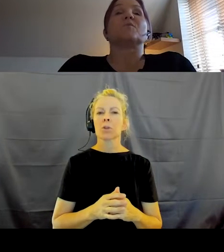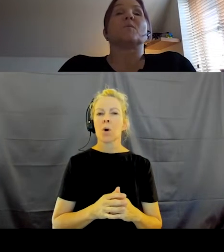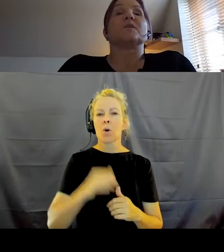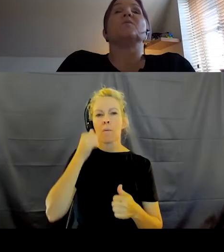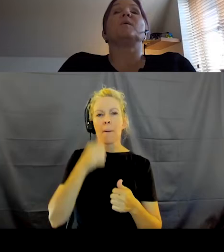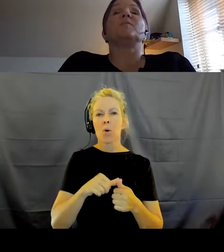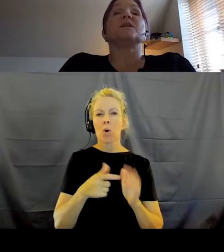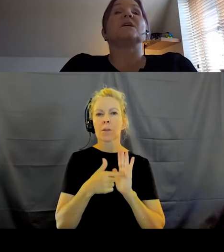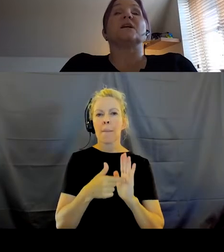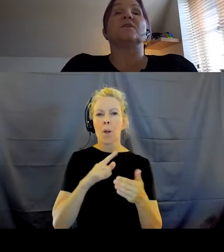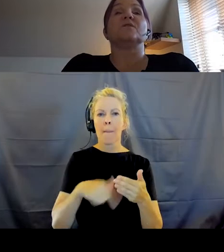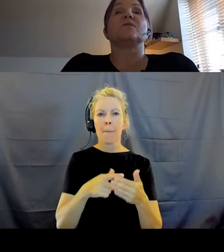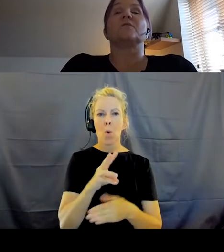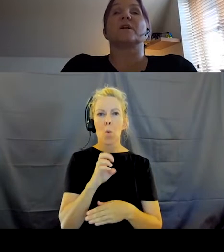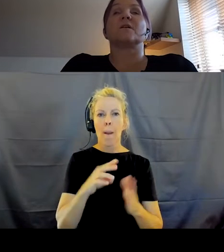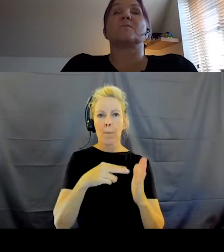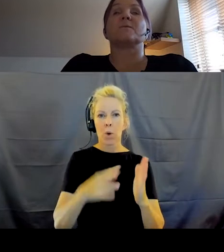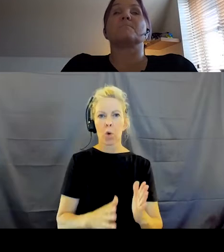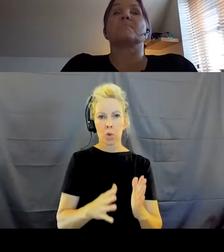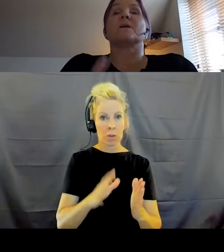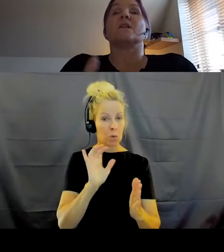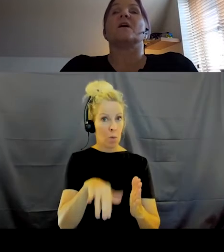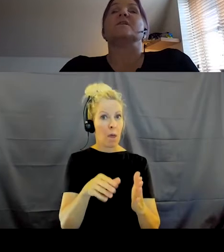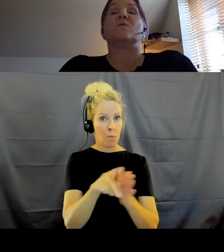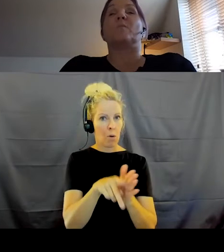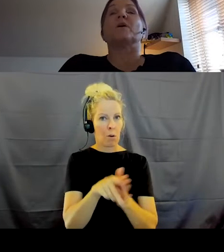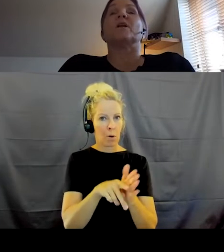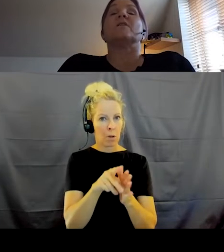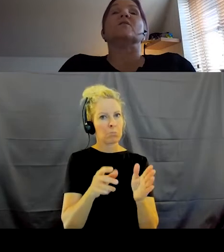the property would be particularly useful for example. The idea of a web reader if you're